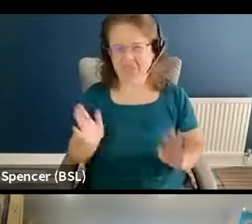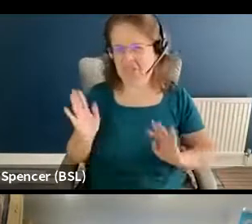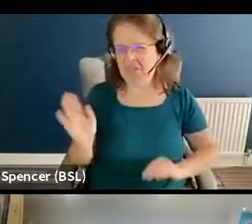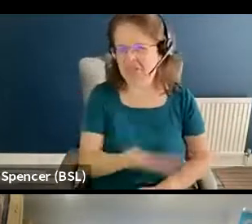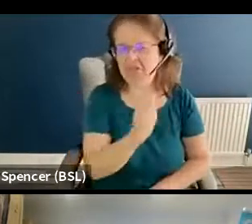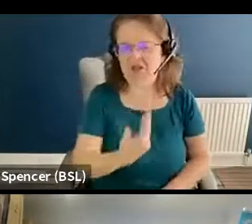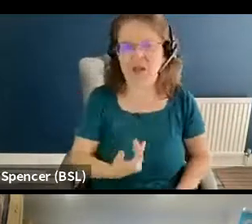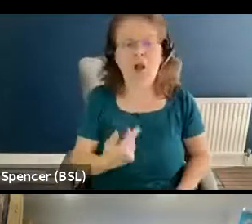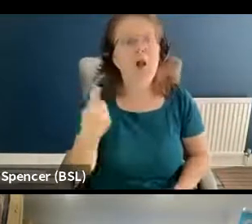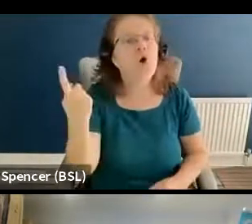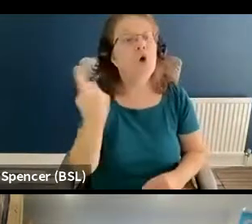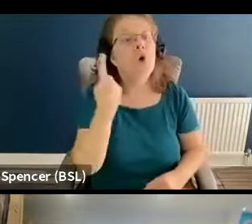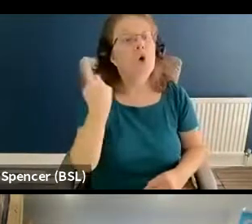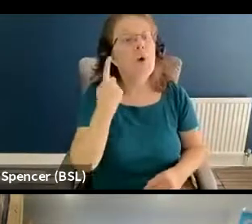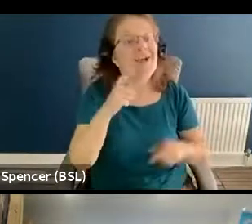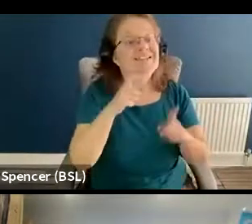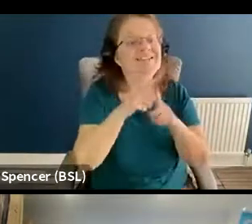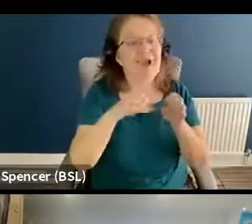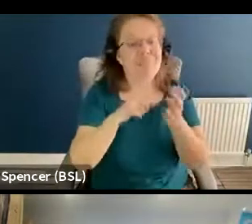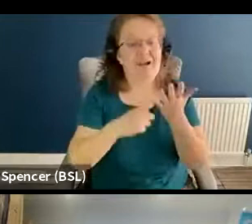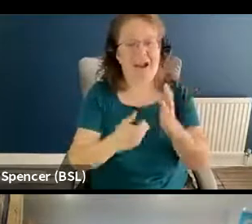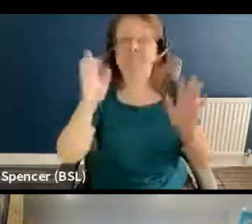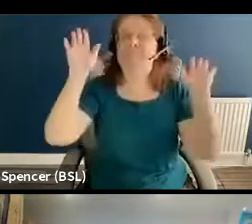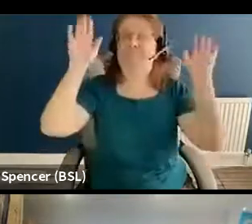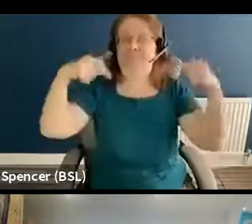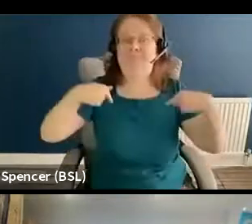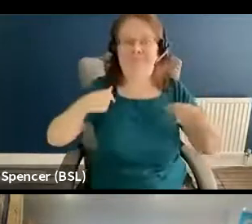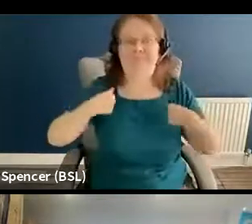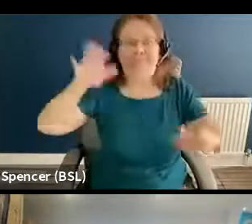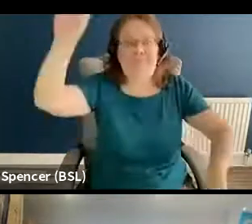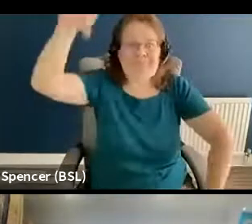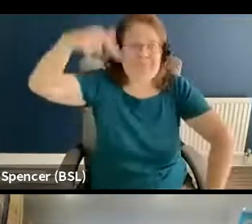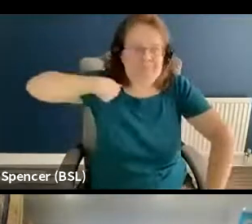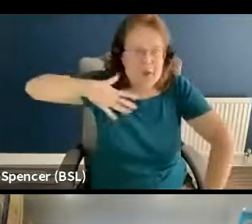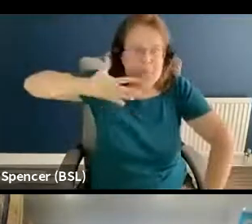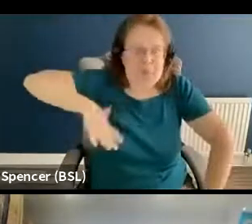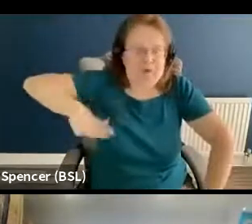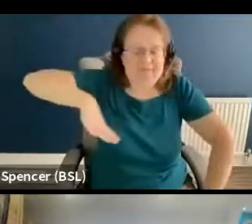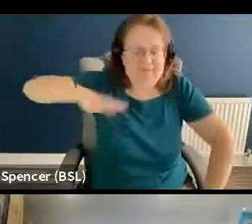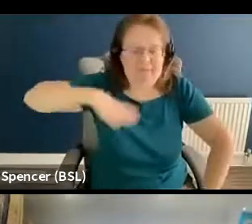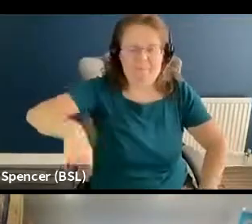Who wants to take that one on, Debra? Yeah. I would love to take that on because I remember, one